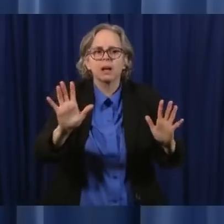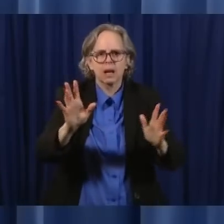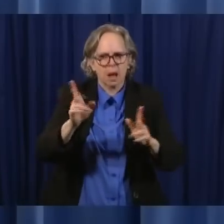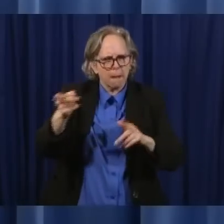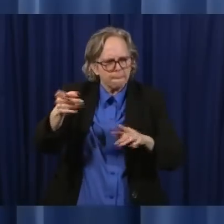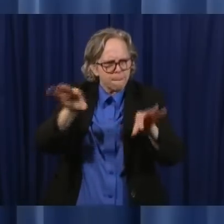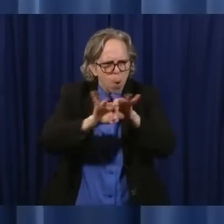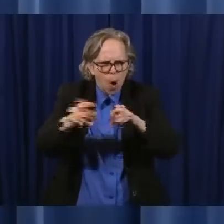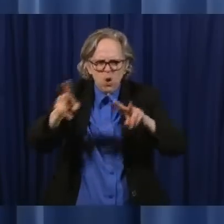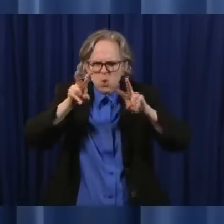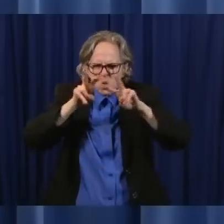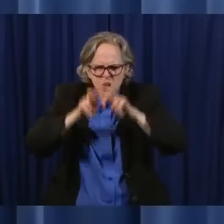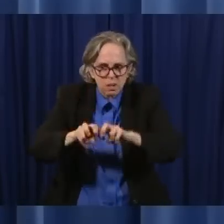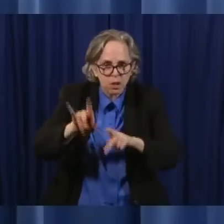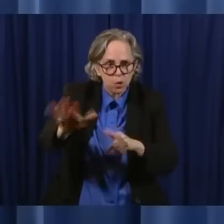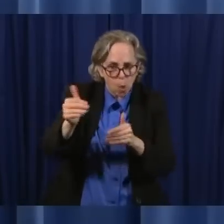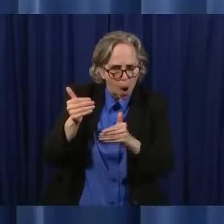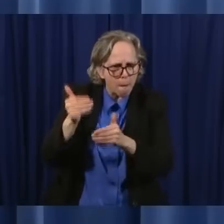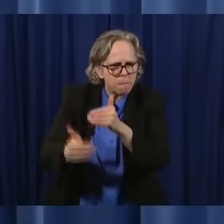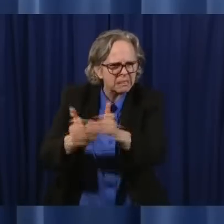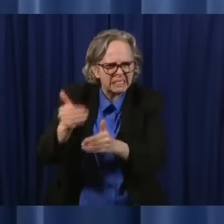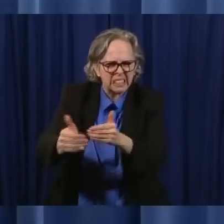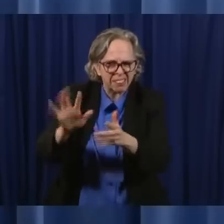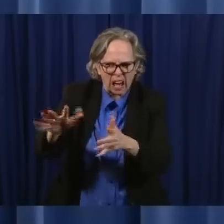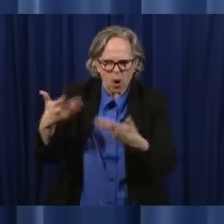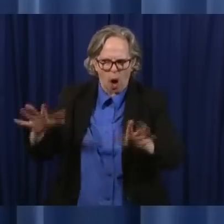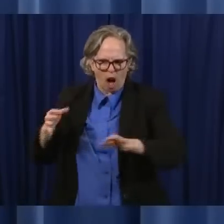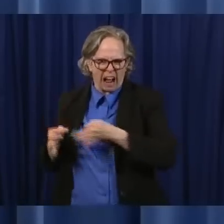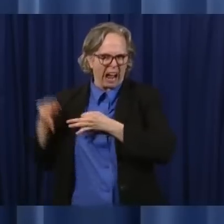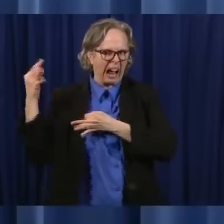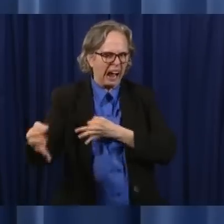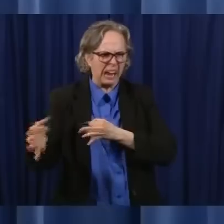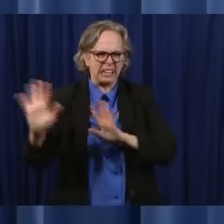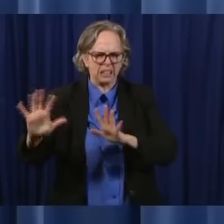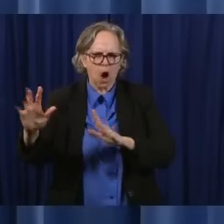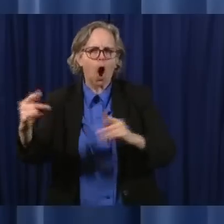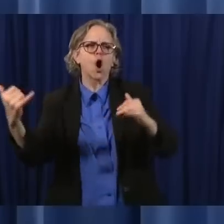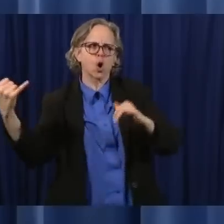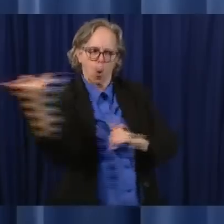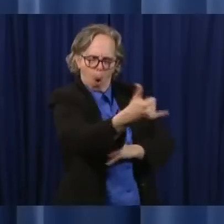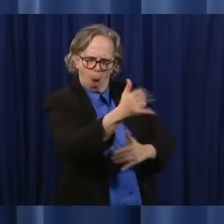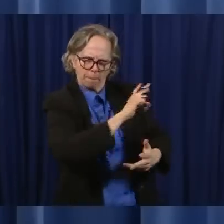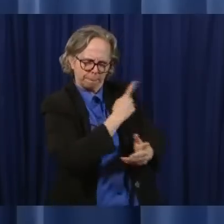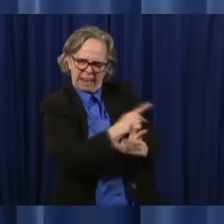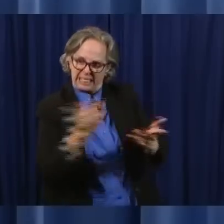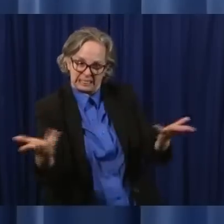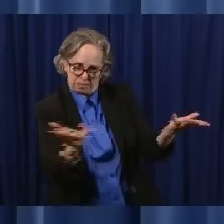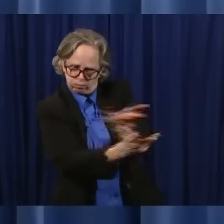REACH OUT TO THEM. AND WE ASKED THEM TO DO THAT. SO TODAY I'M ASKING HEALTHCARE PROVIDERS AND HOSPITALS AND OUTPATIENT SURGERY CENTERS TO REASSESS THOSE PROCEDURES AND